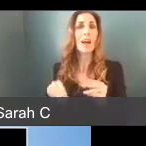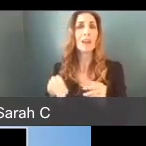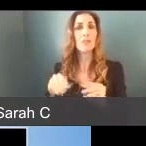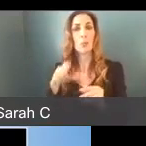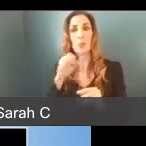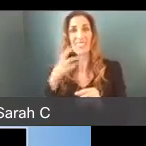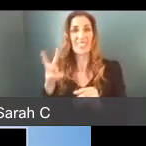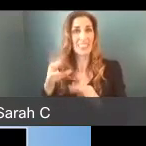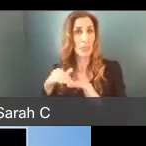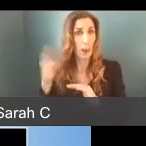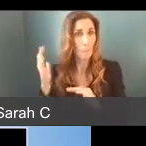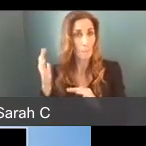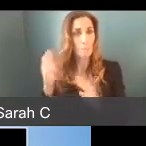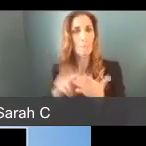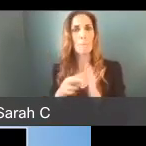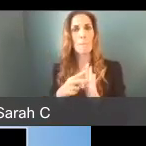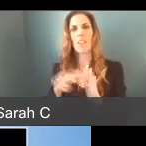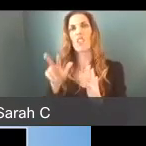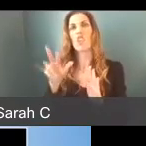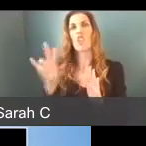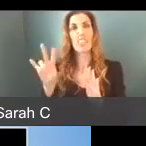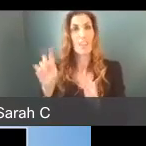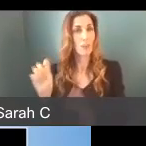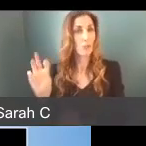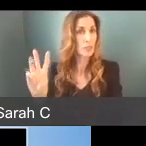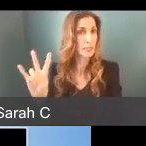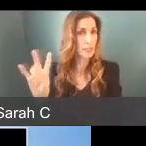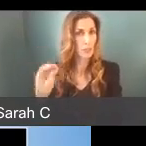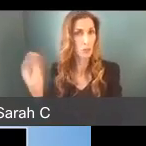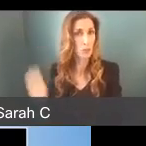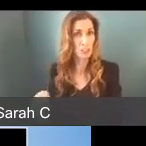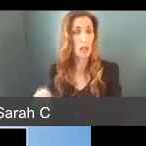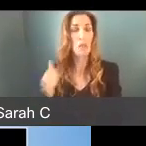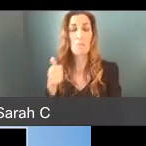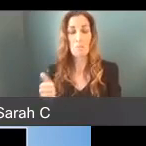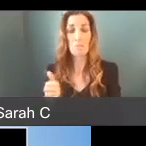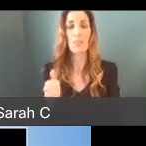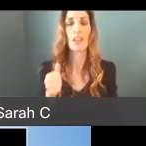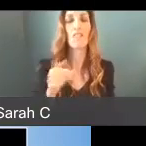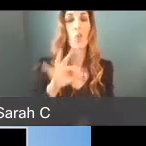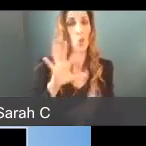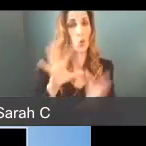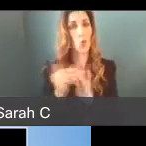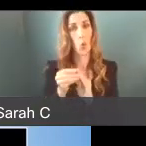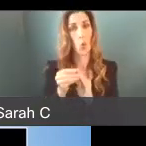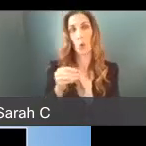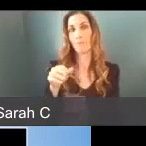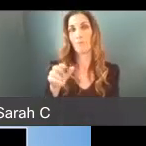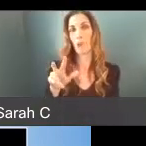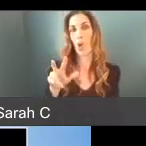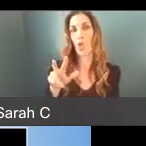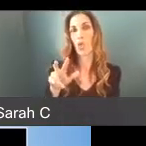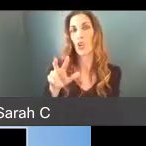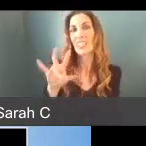then we are at 37.67% of those individuals are either partially or fully covered.